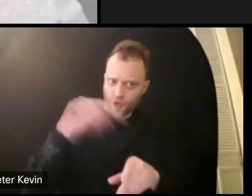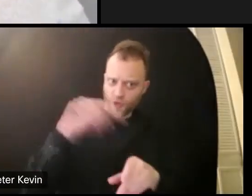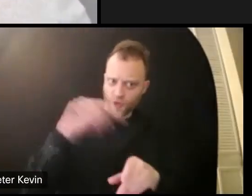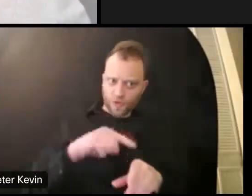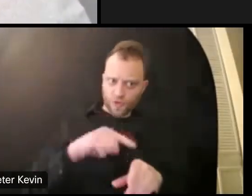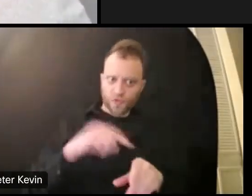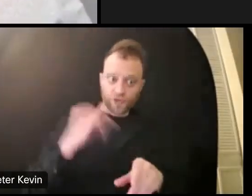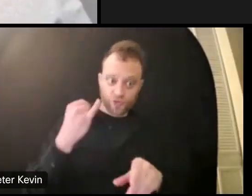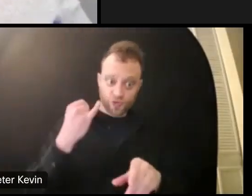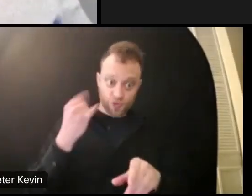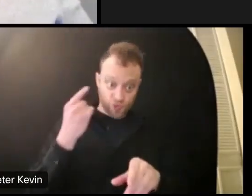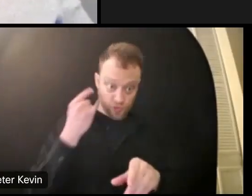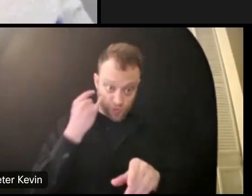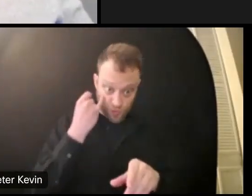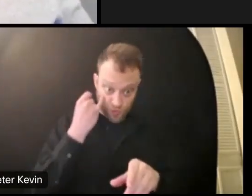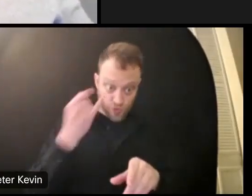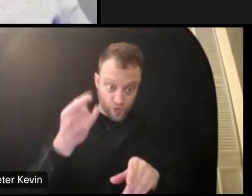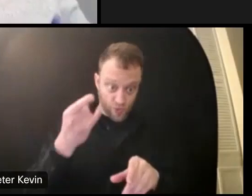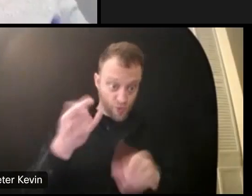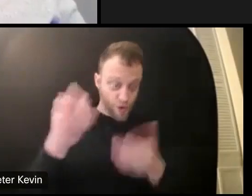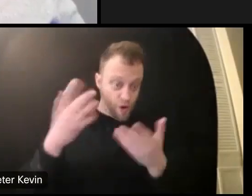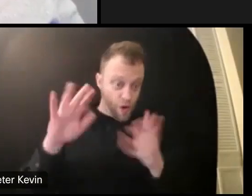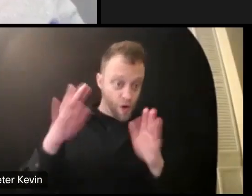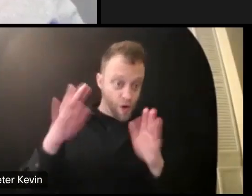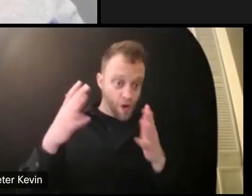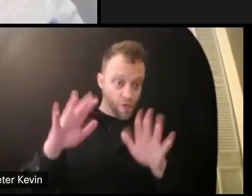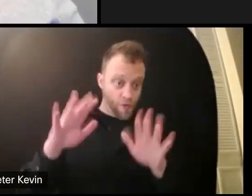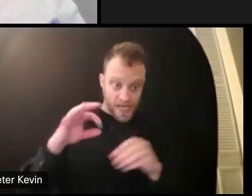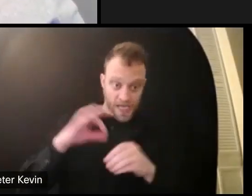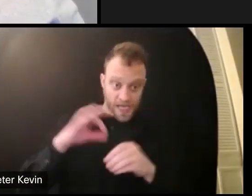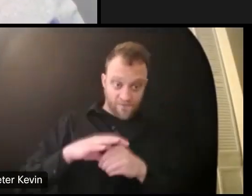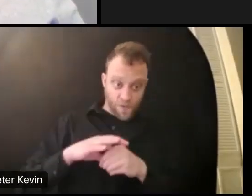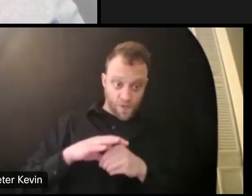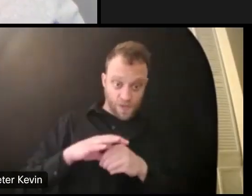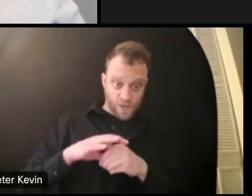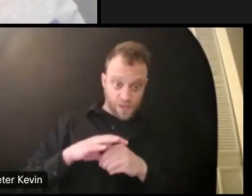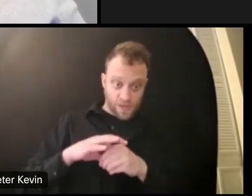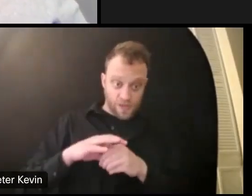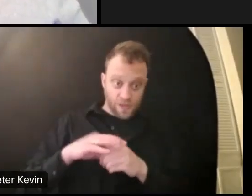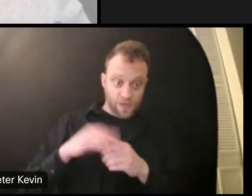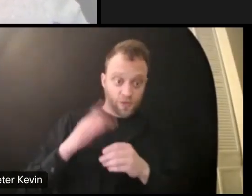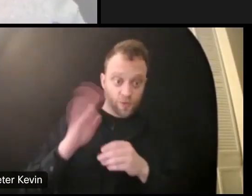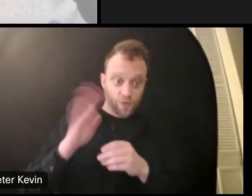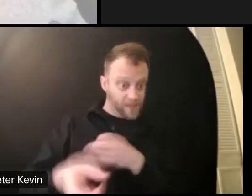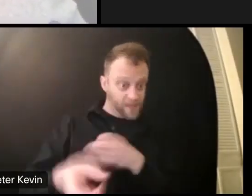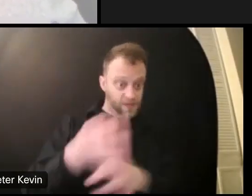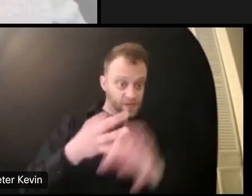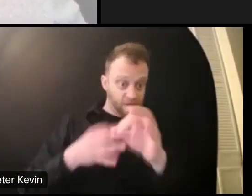Think "Why is this person offering this food?, or this ticket?, why is this person giving me